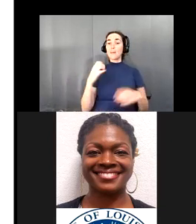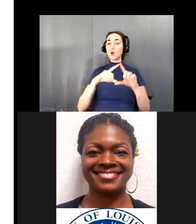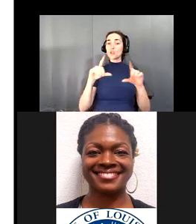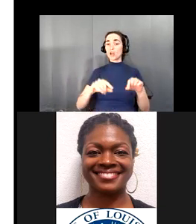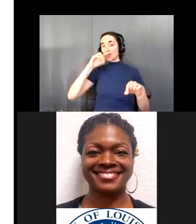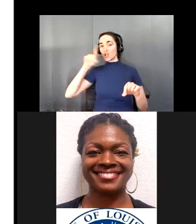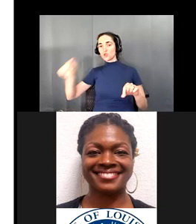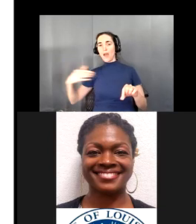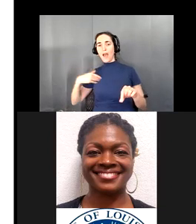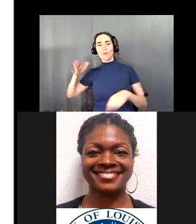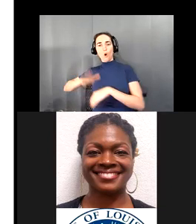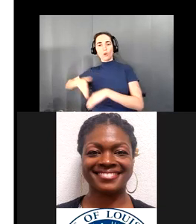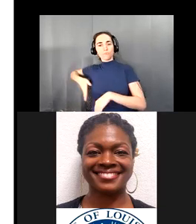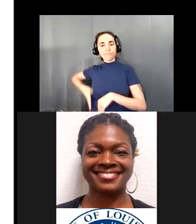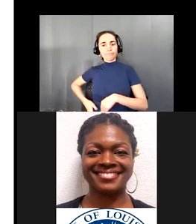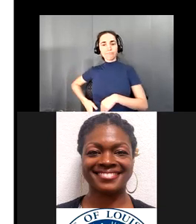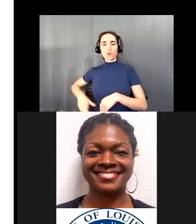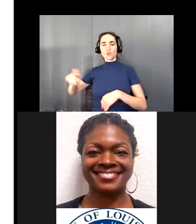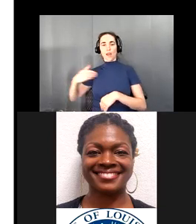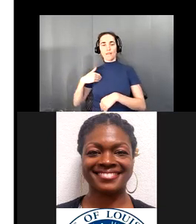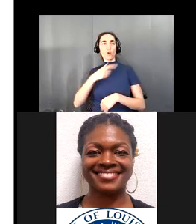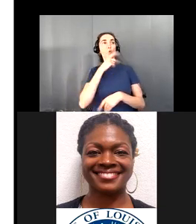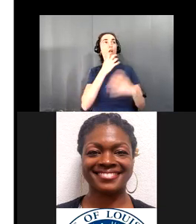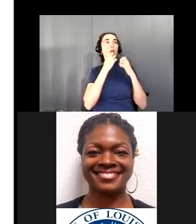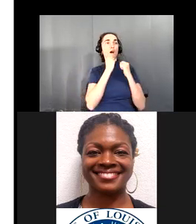that emergency card with your 16:18:26 loved one, if you can, or at least